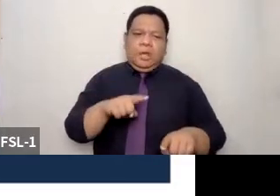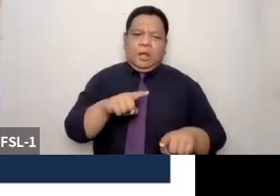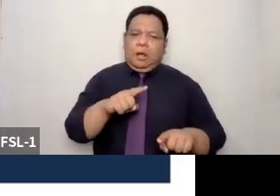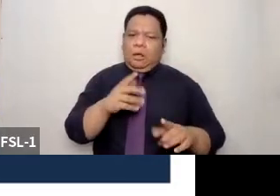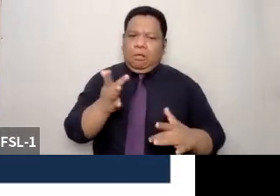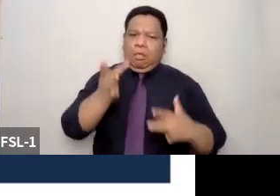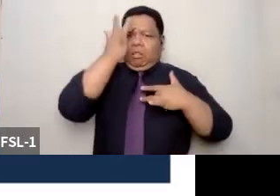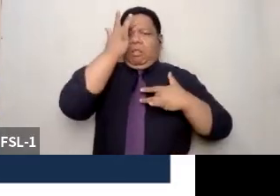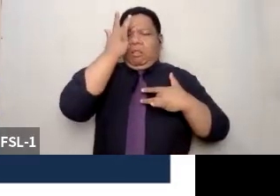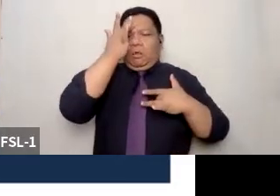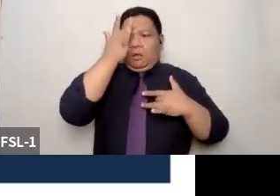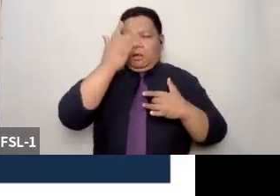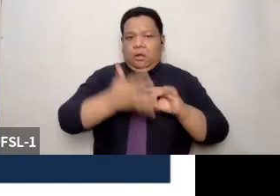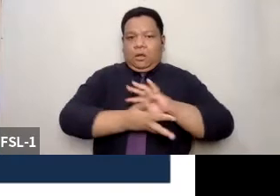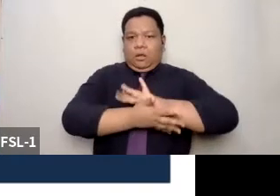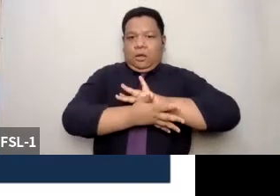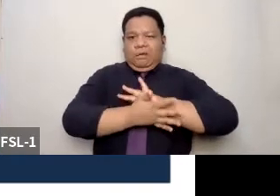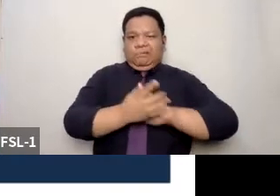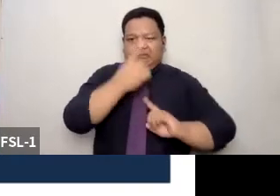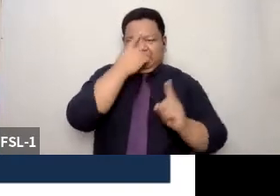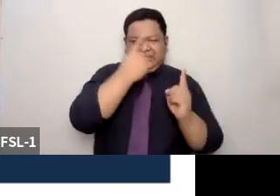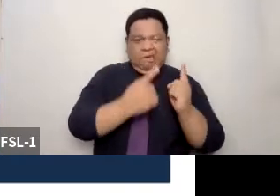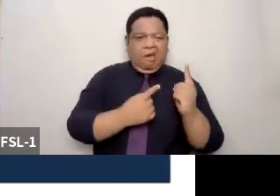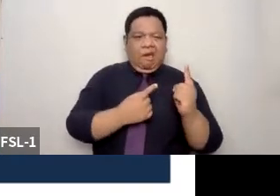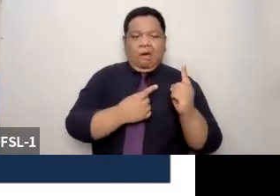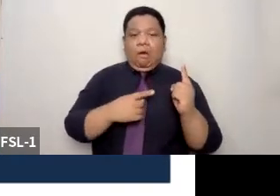You are alone as you are visited by health workers who are wearing protective gear.